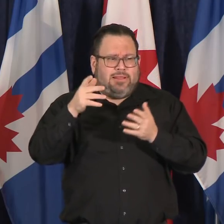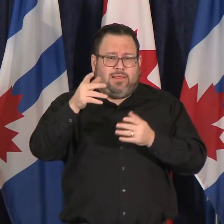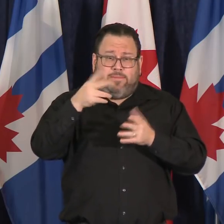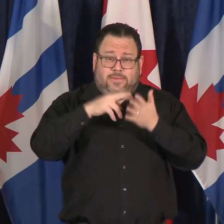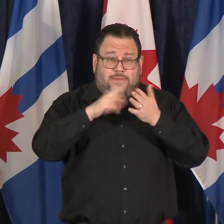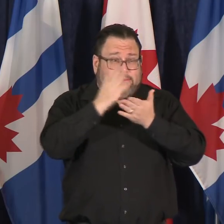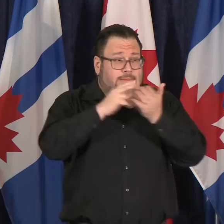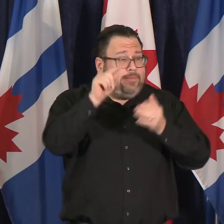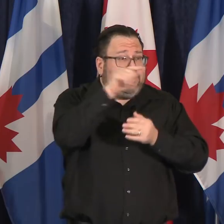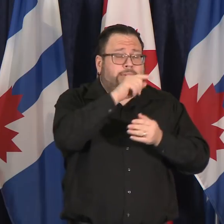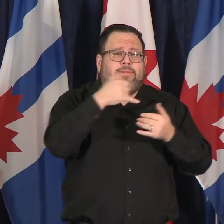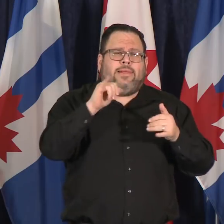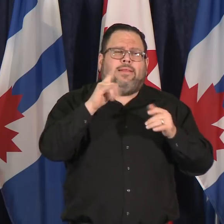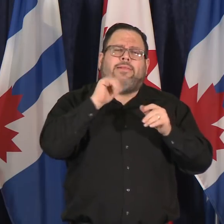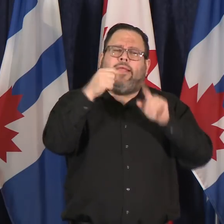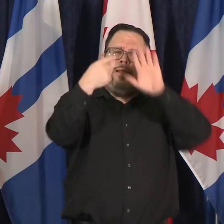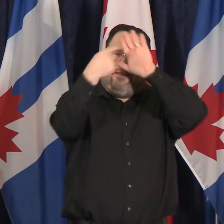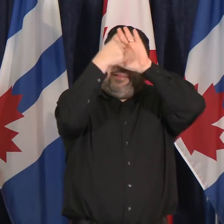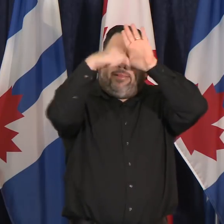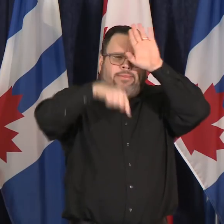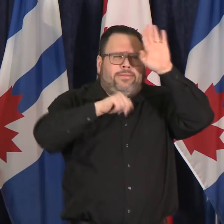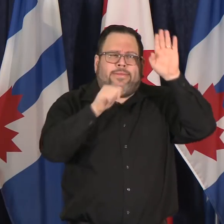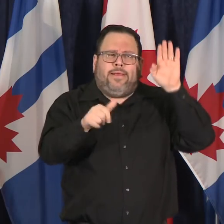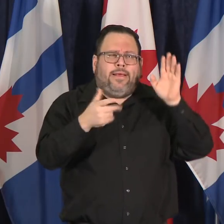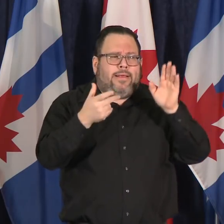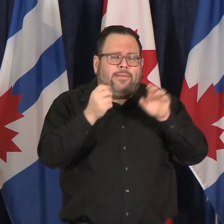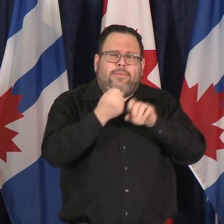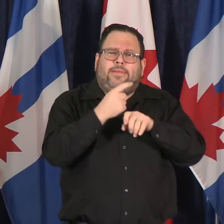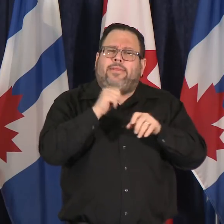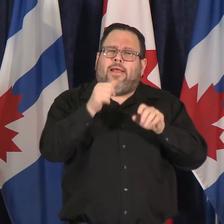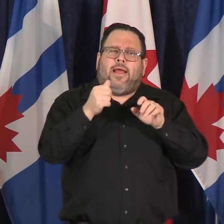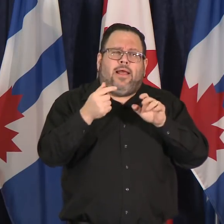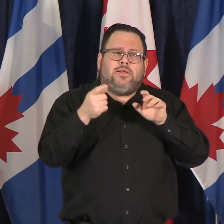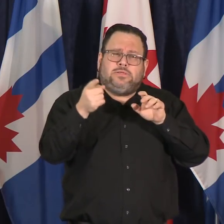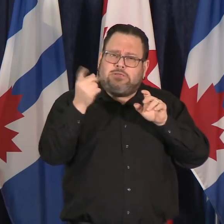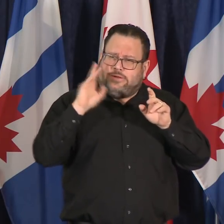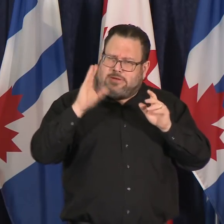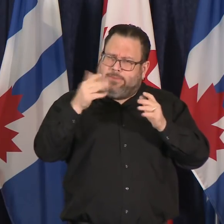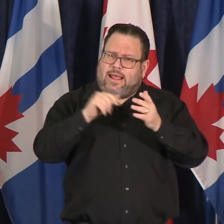for this or maybe people are starting to relax and get back to their normal